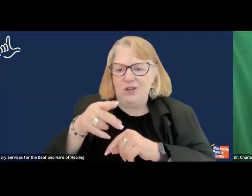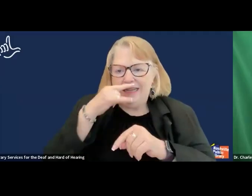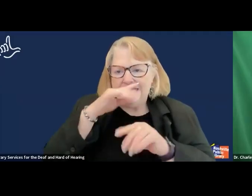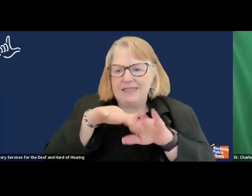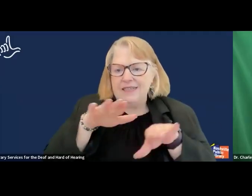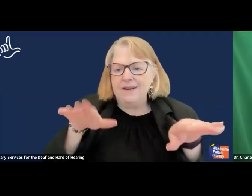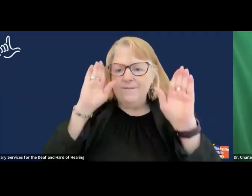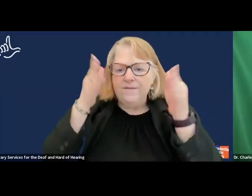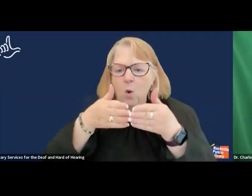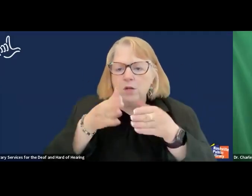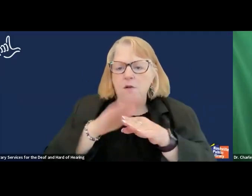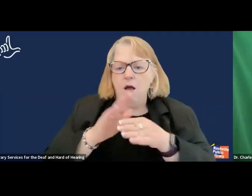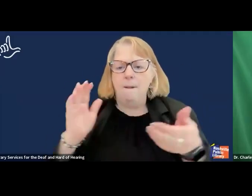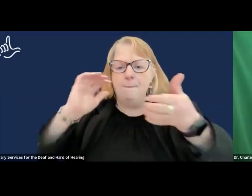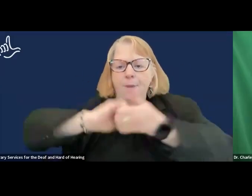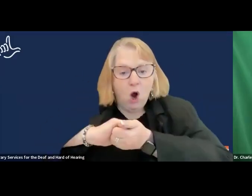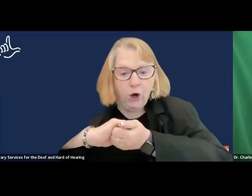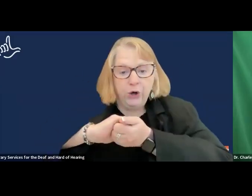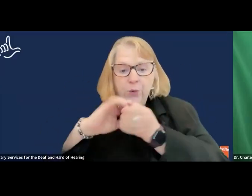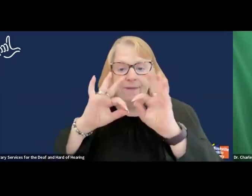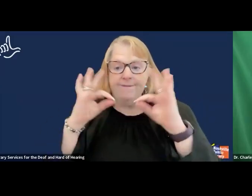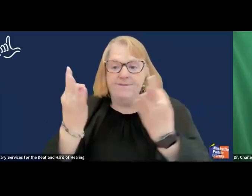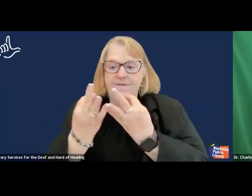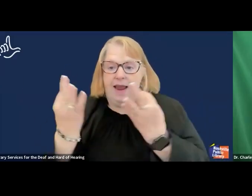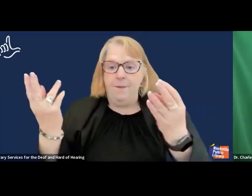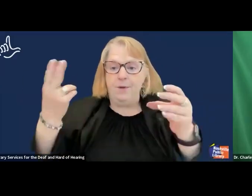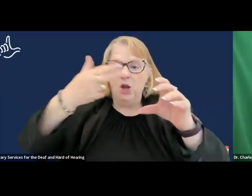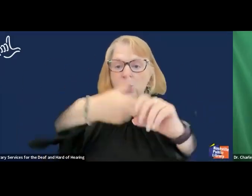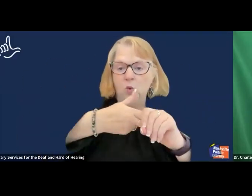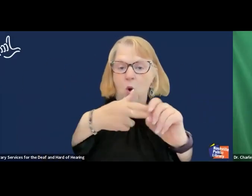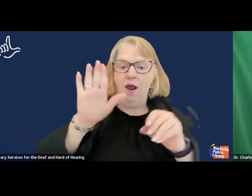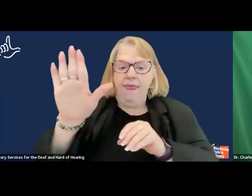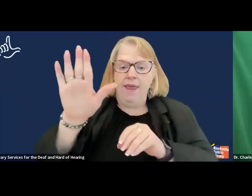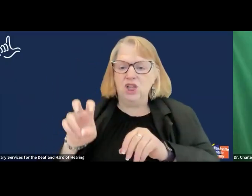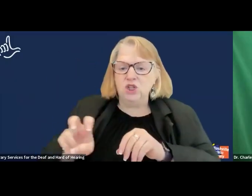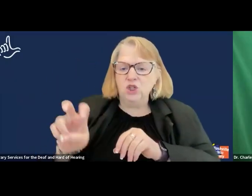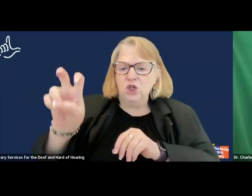resources that are-- and they're highly qualified professionals, both Deaf and hearing.